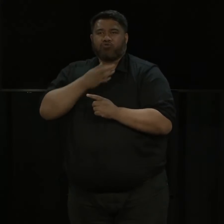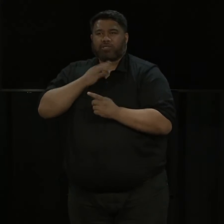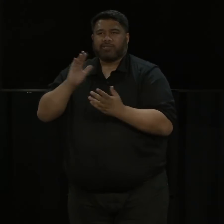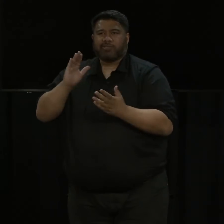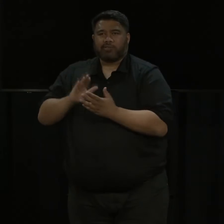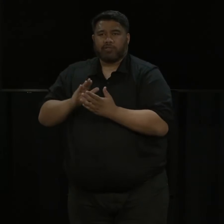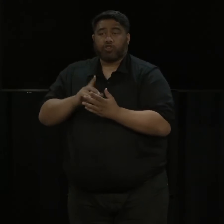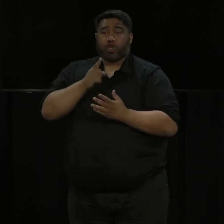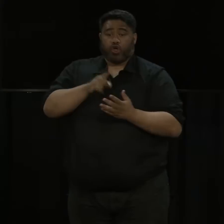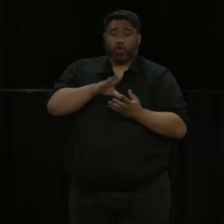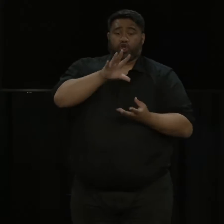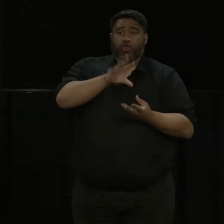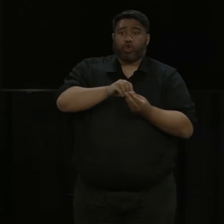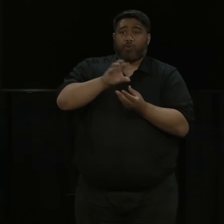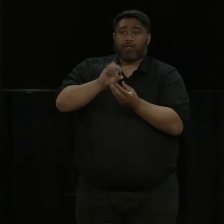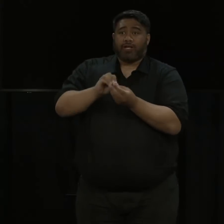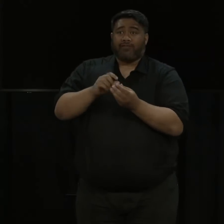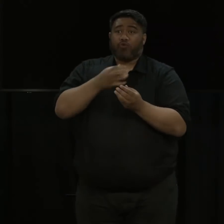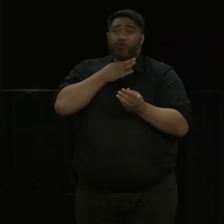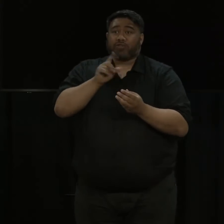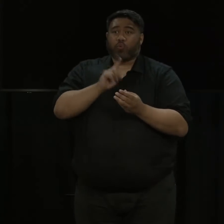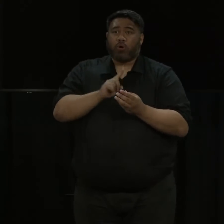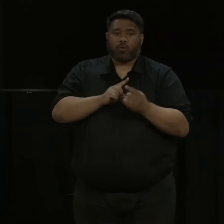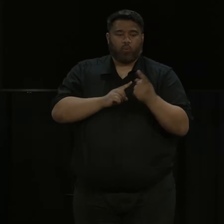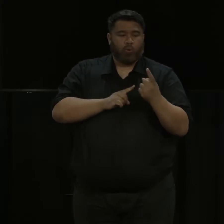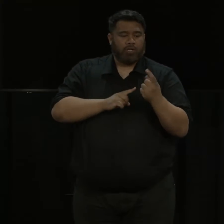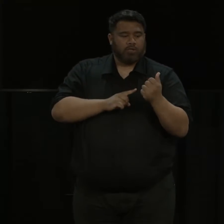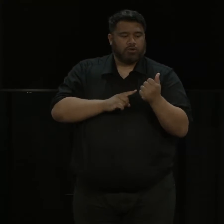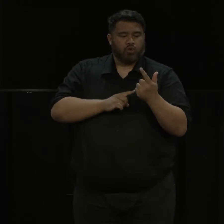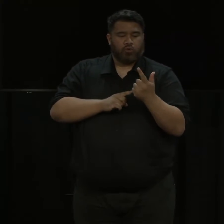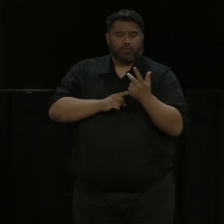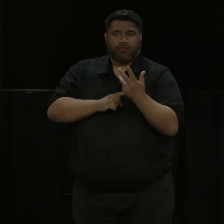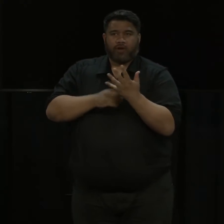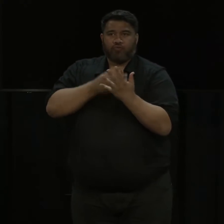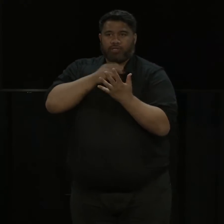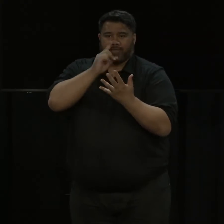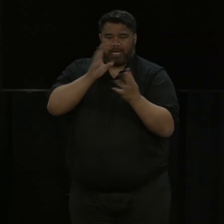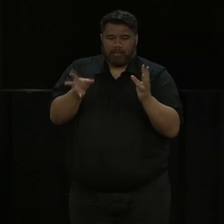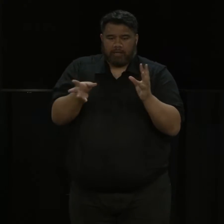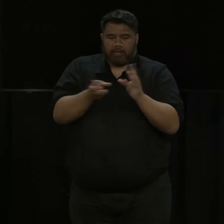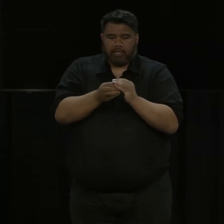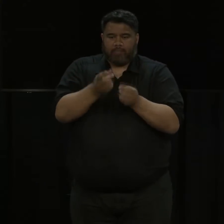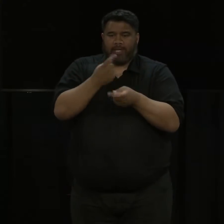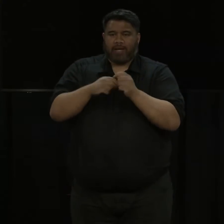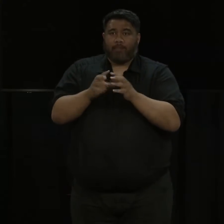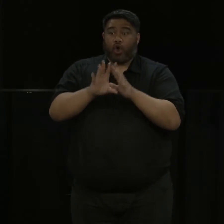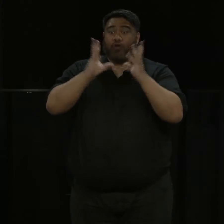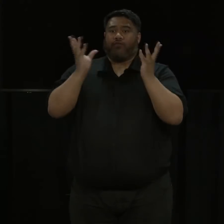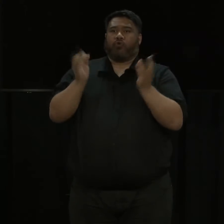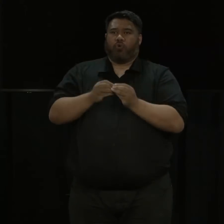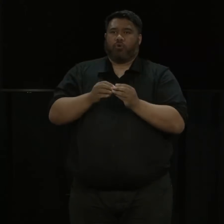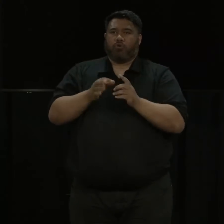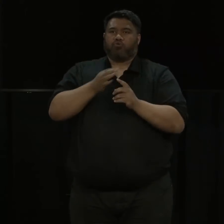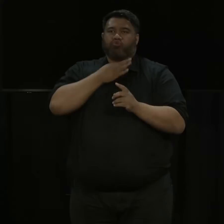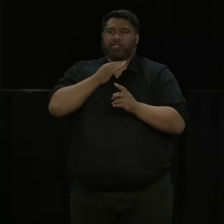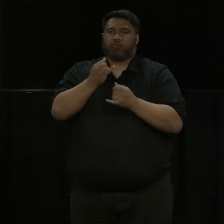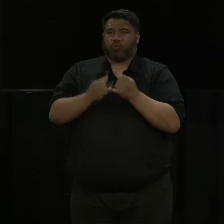doing. Cumulative risk is just adding